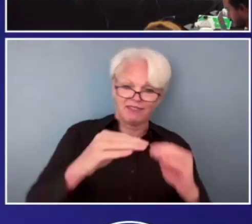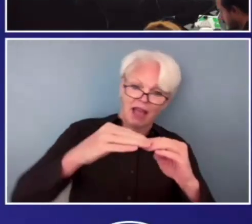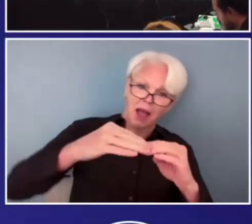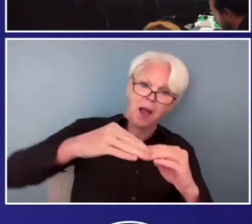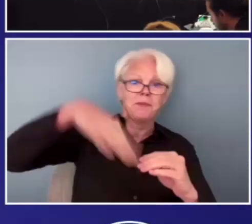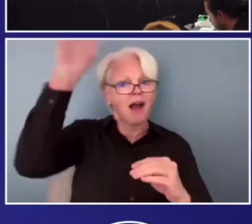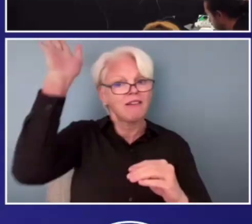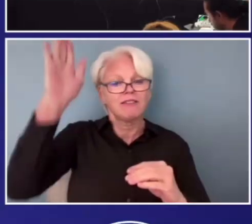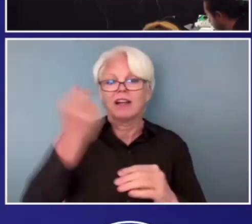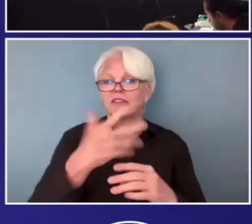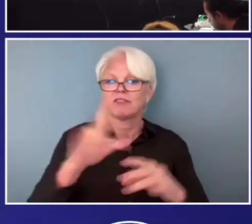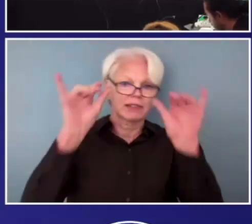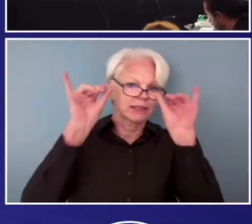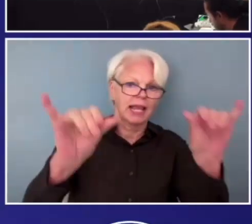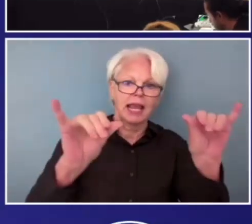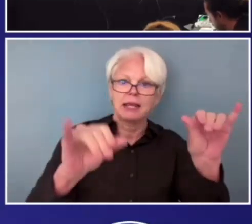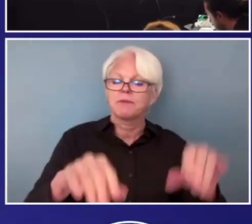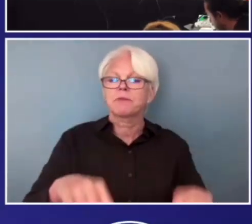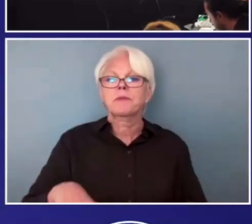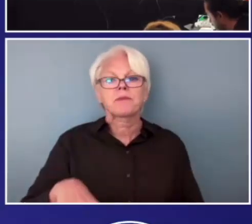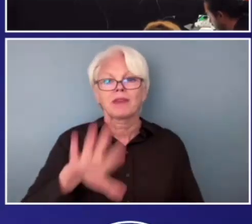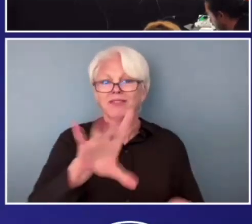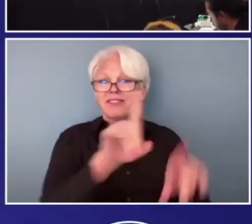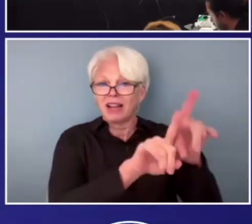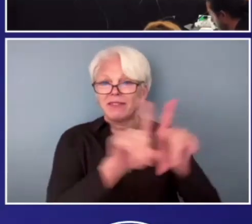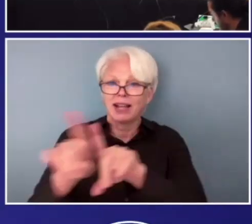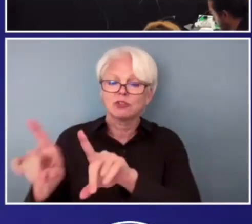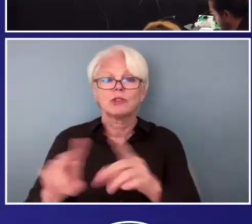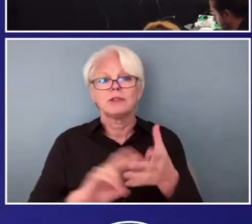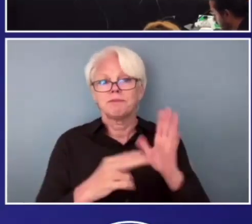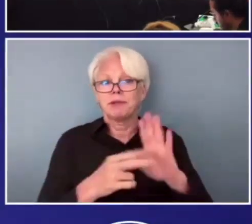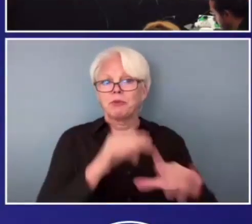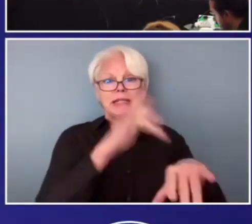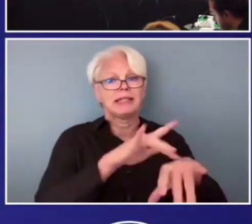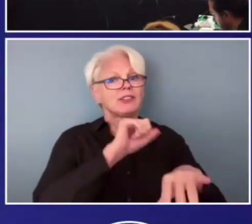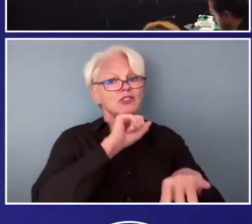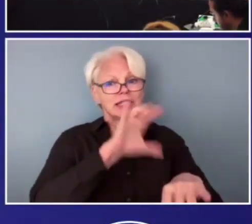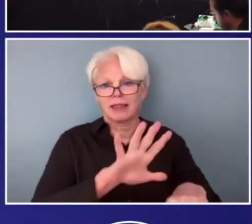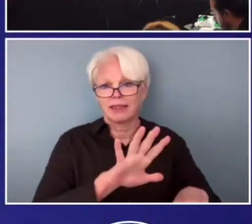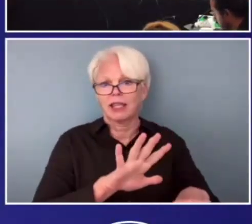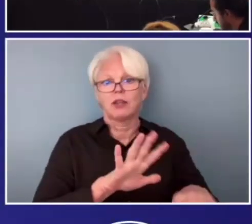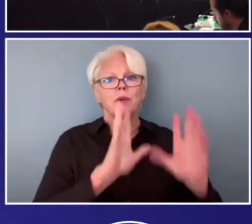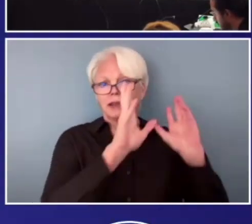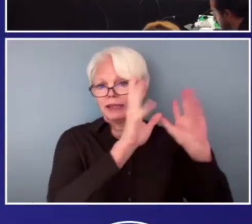stays the same, that's the five asterisks which says we're not touching anything in those things. We felt like that was a bit